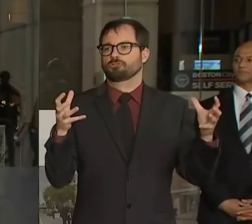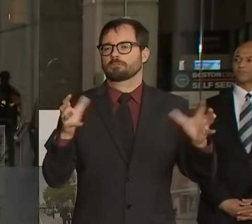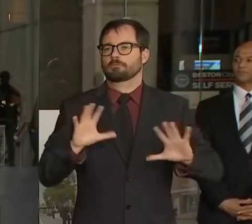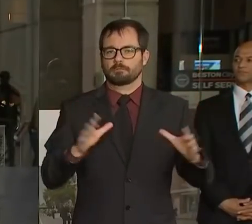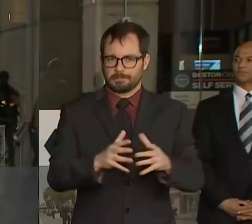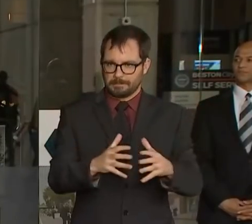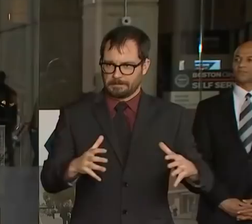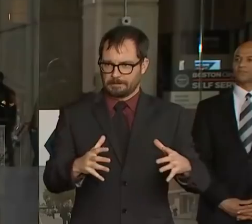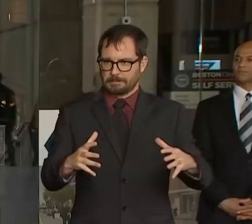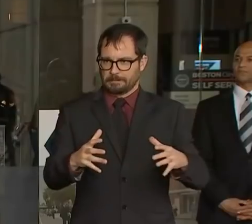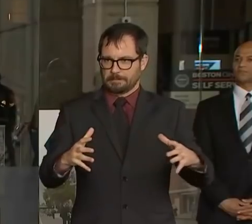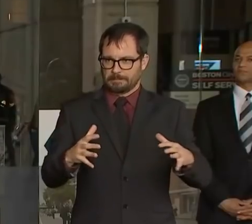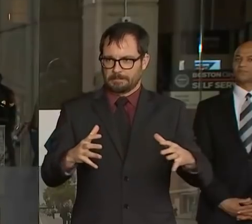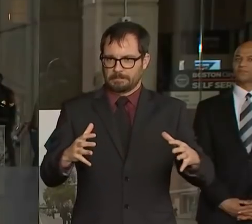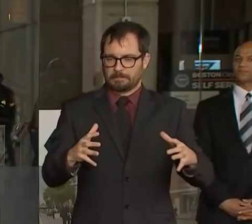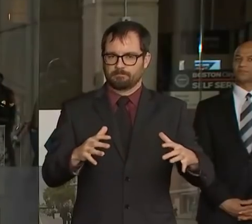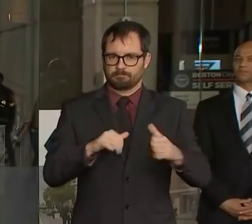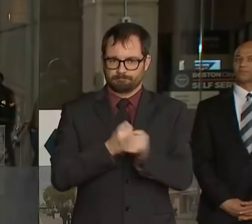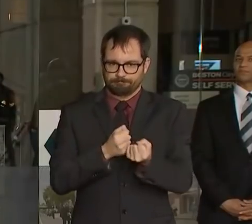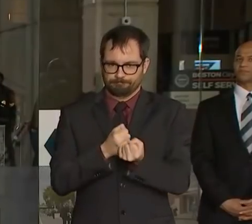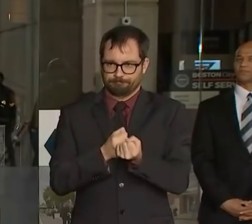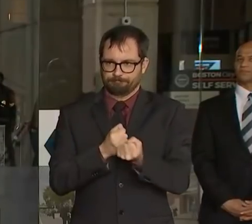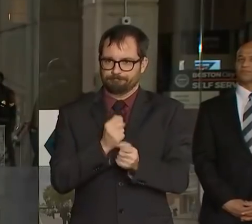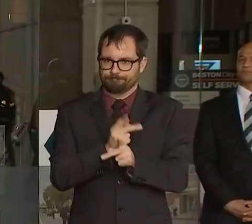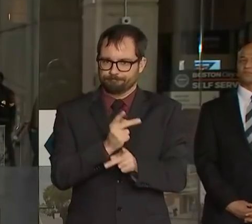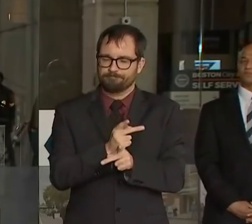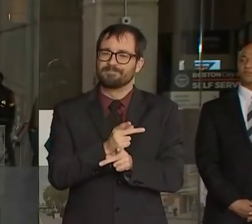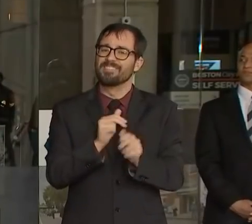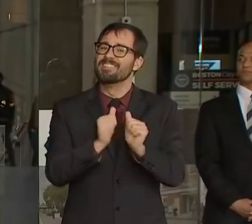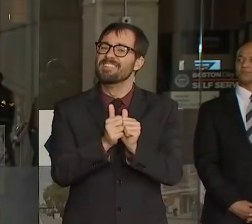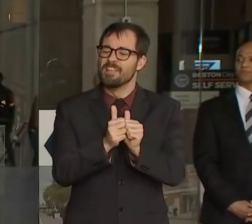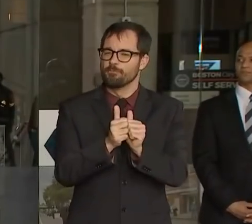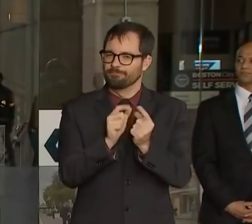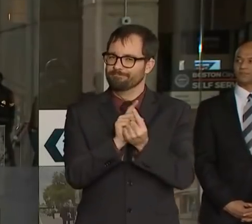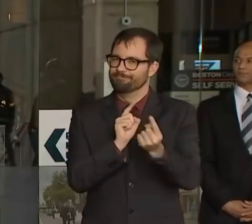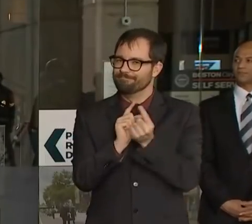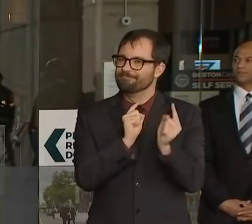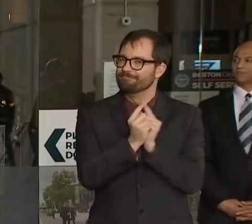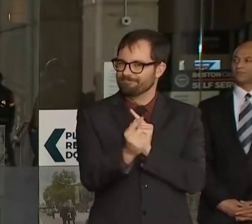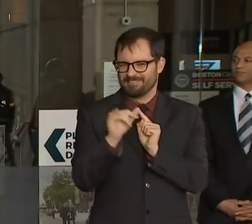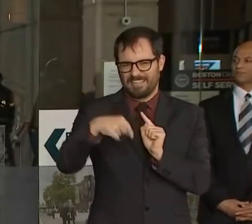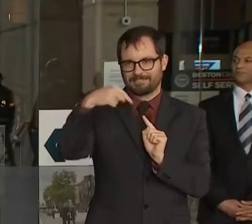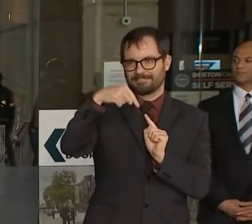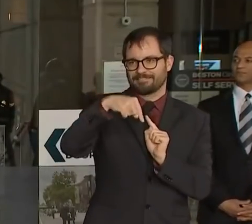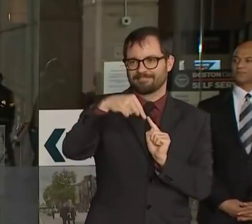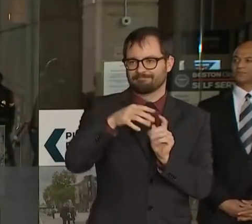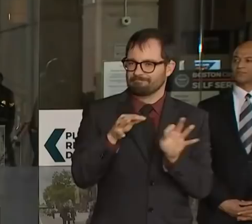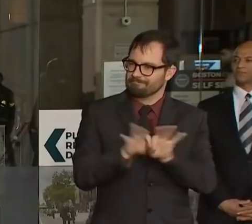WE ARE TRYING TO HAVE THE CURVE BENT. WE ARE NOT AT THE TOP OF THE CURVE. WE ARE ASKING PEOPLE. THE BEST WAY TO DO THAT IS